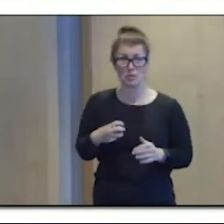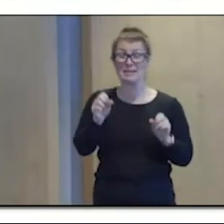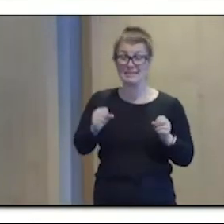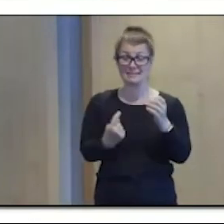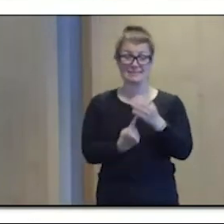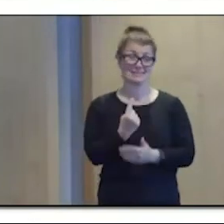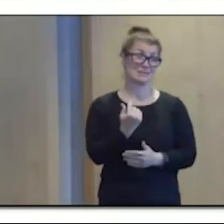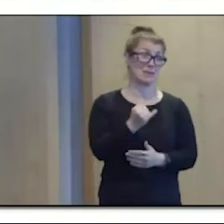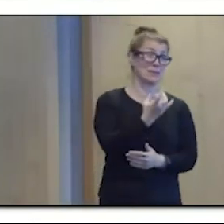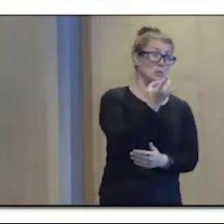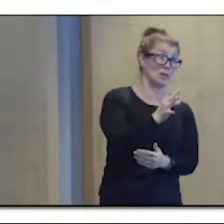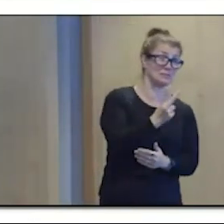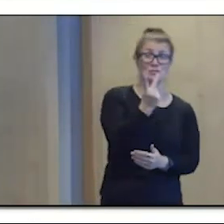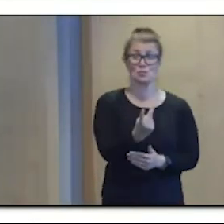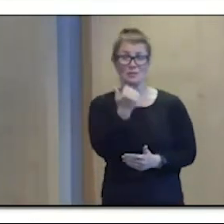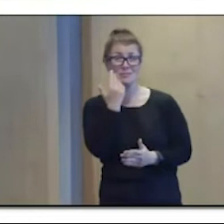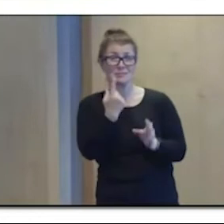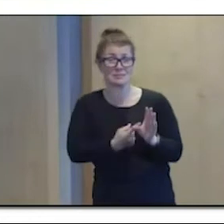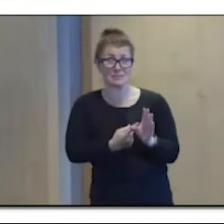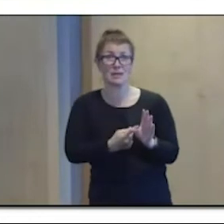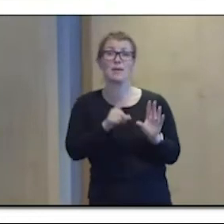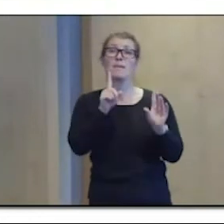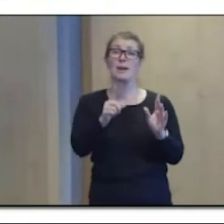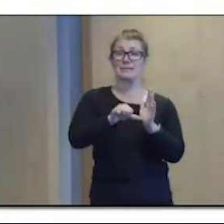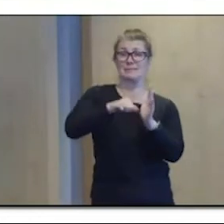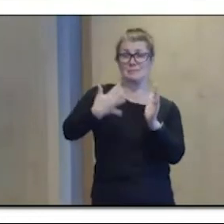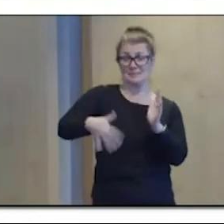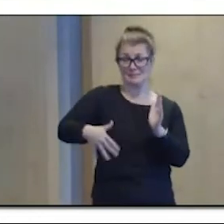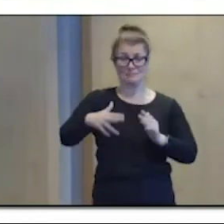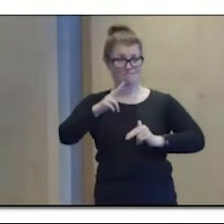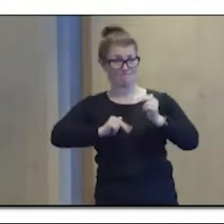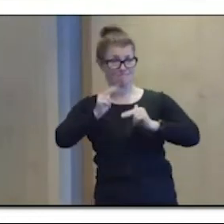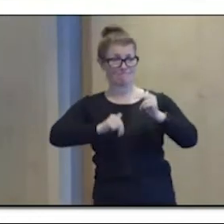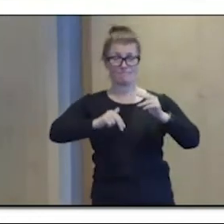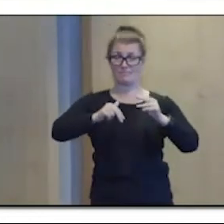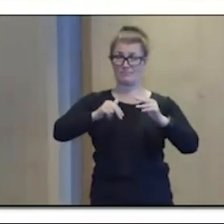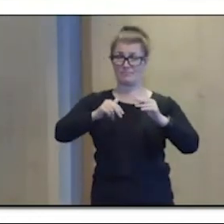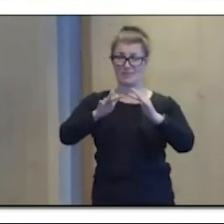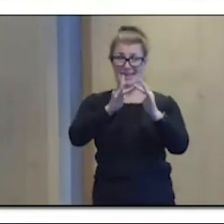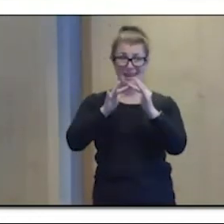and so it is prohibitively expensive to build a network for just these isolated occasions